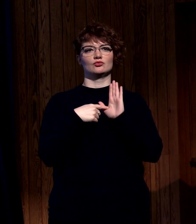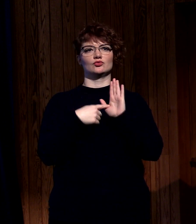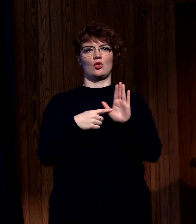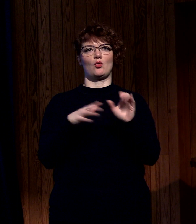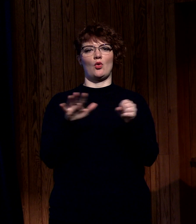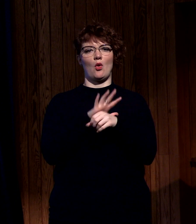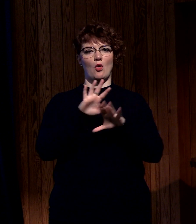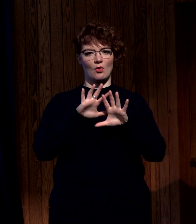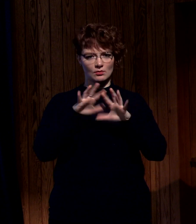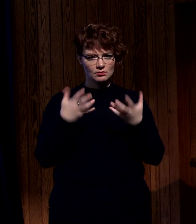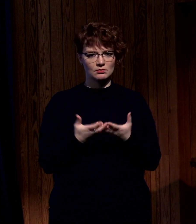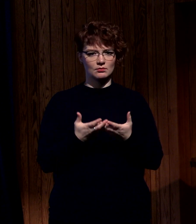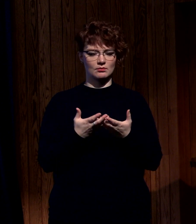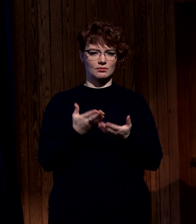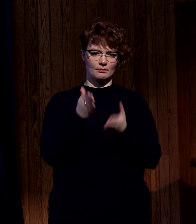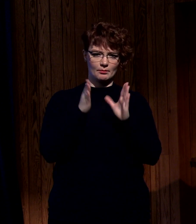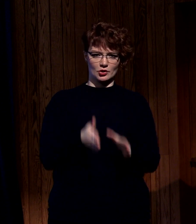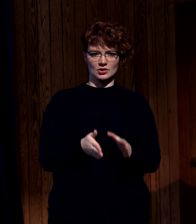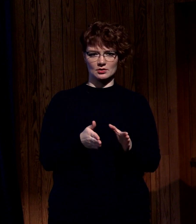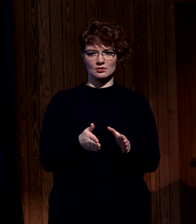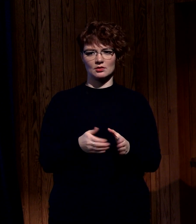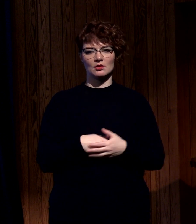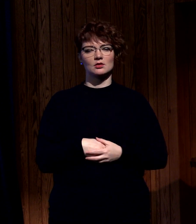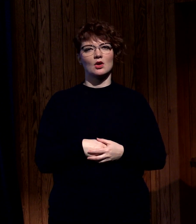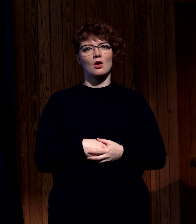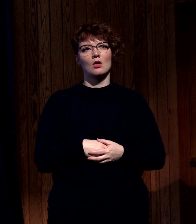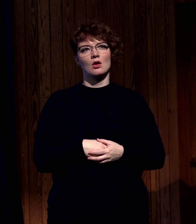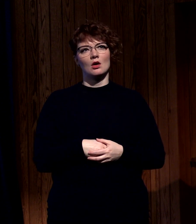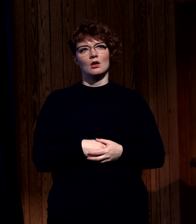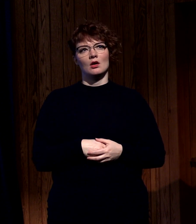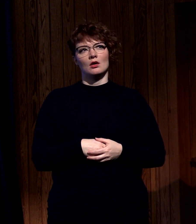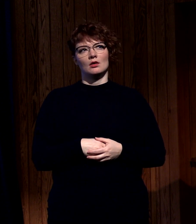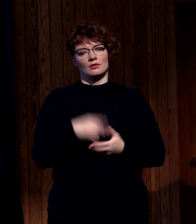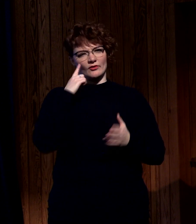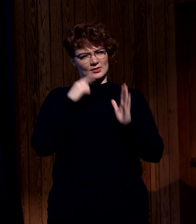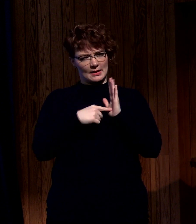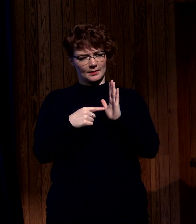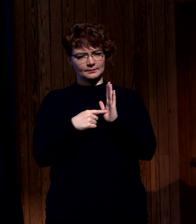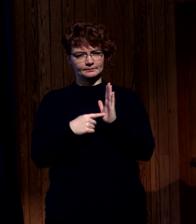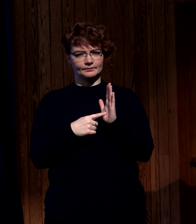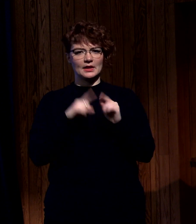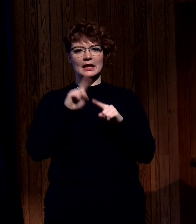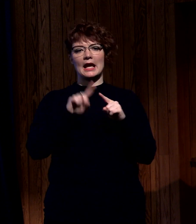Now think about this. You can't just think your way into